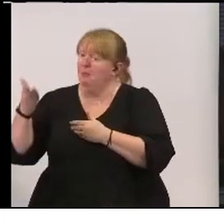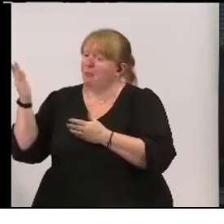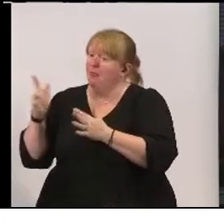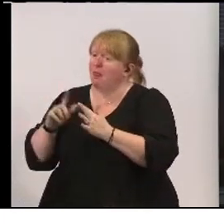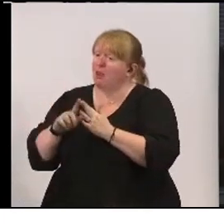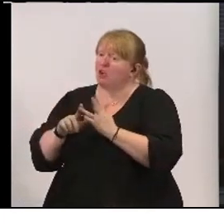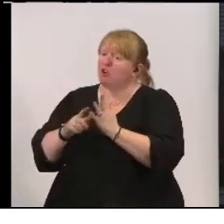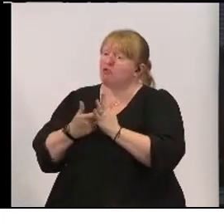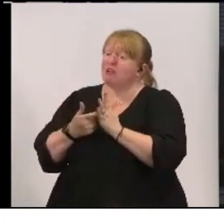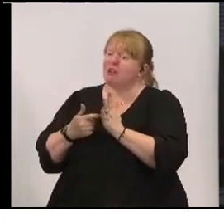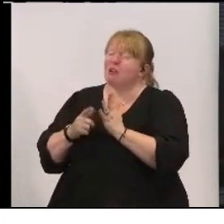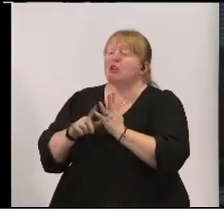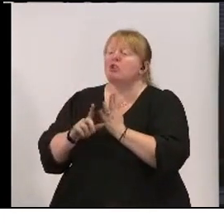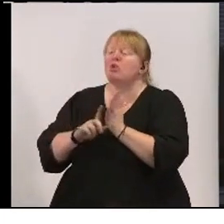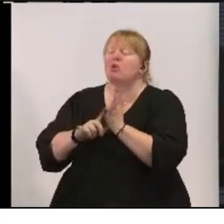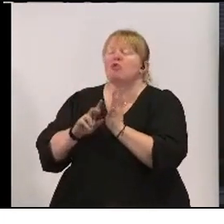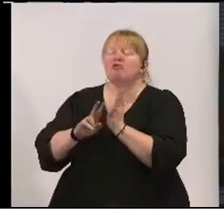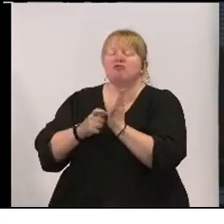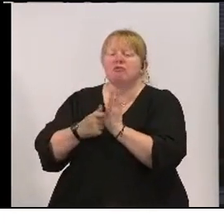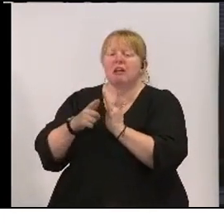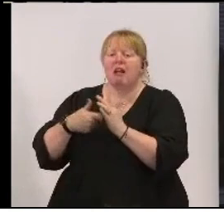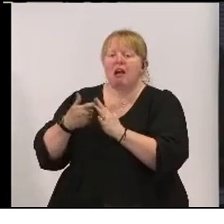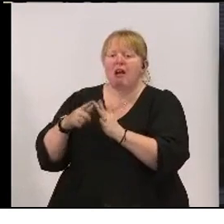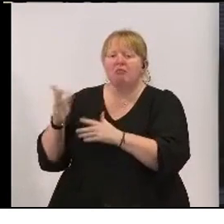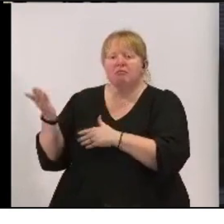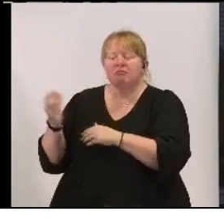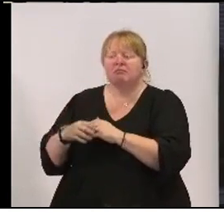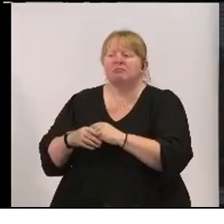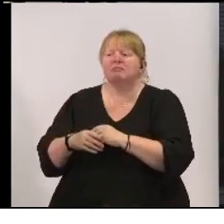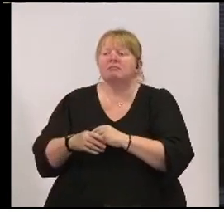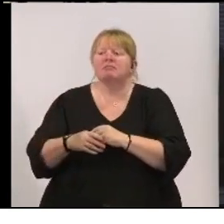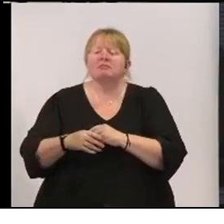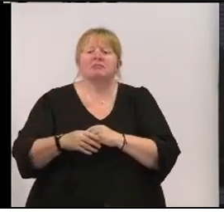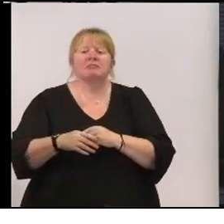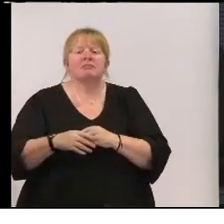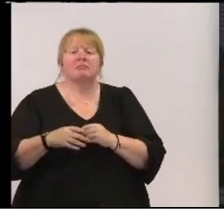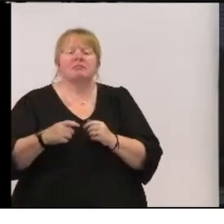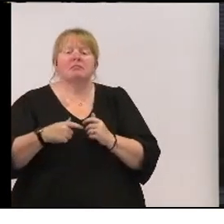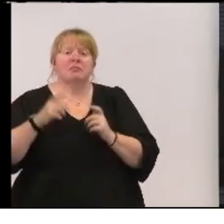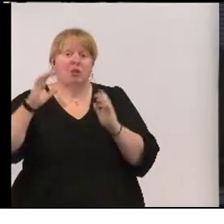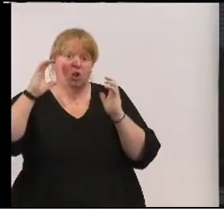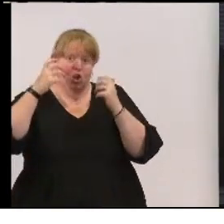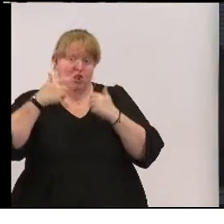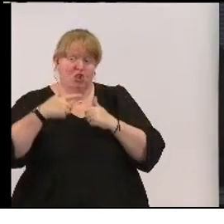Oh, yes, thank you. So one of our concerns is that we see